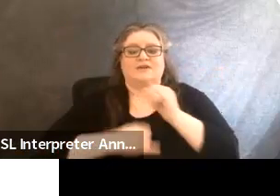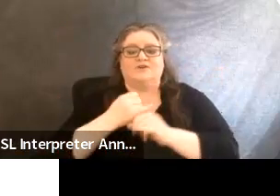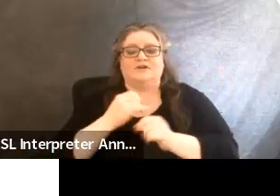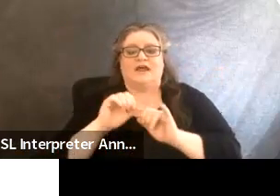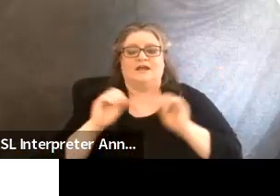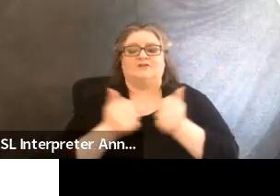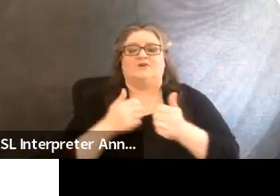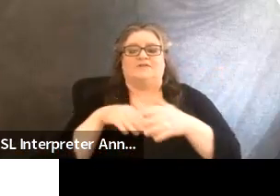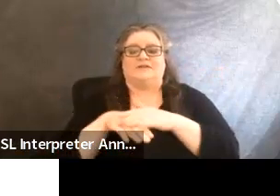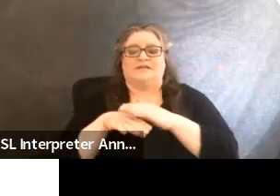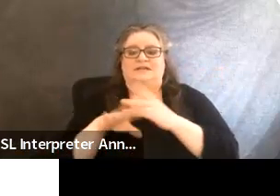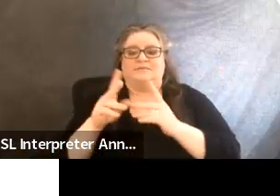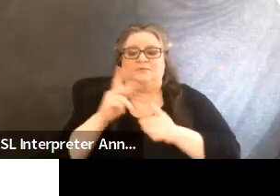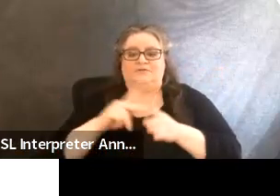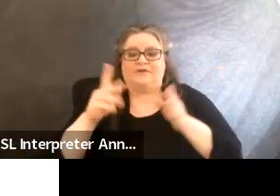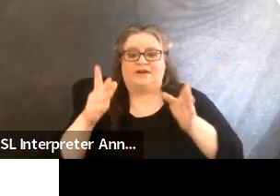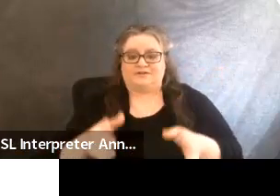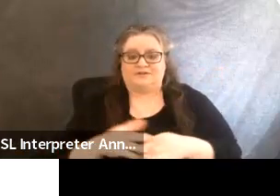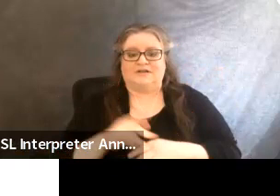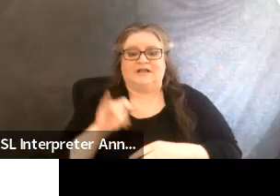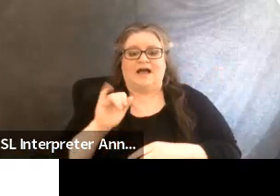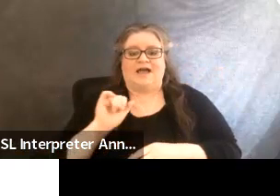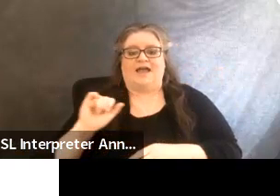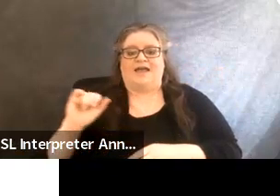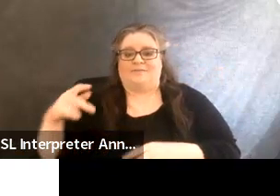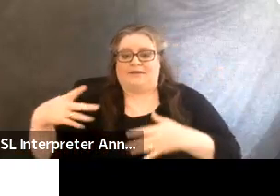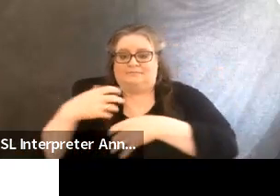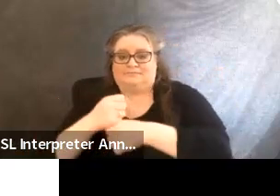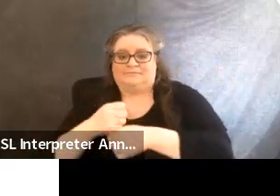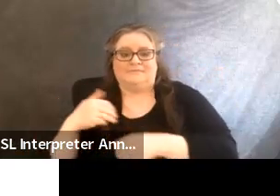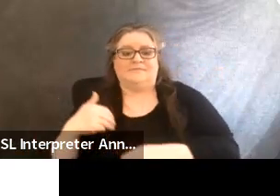of Accessibility Professionals - IAAP member logo.